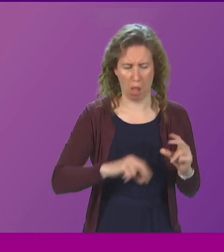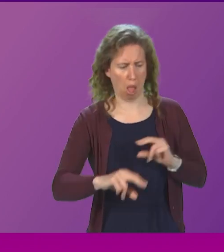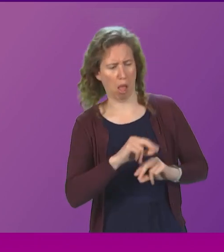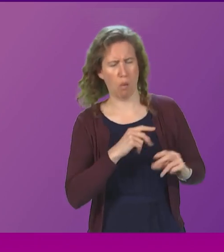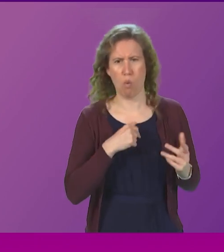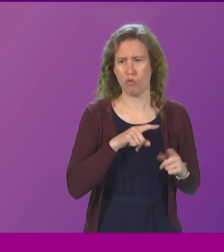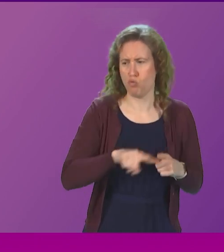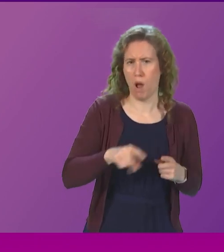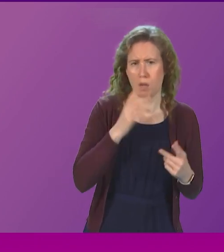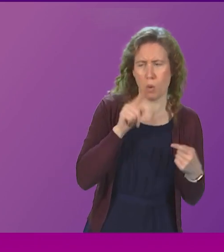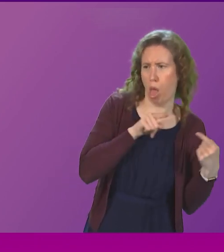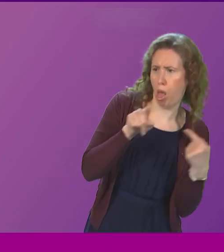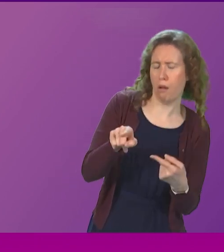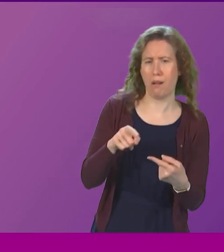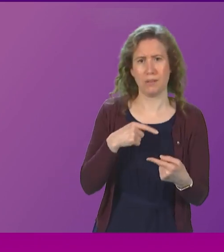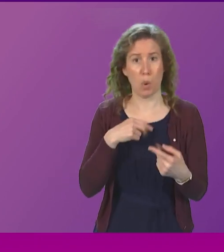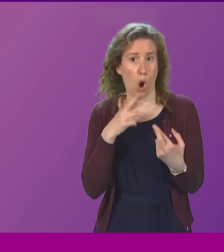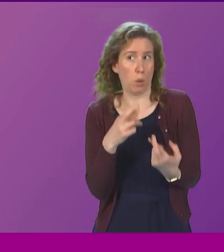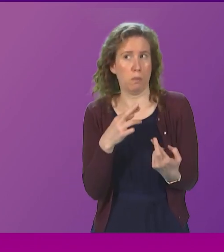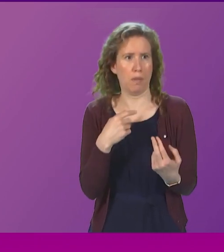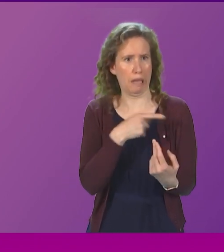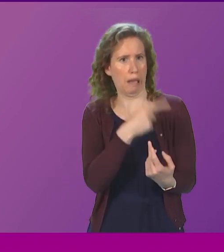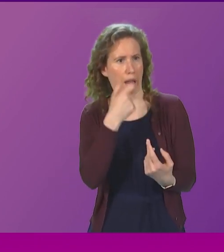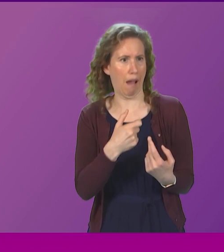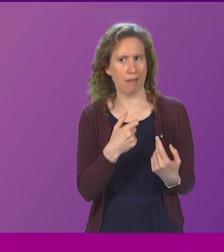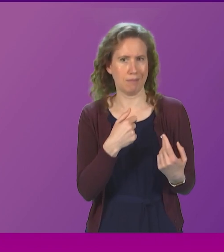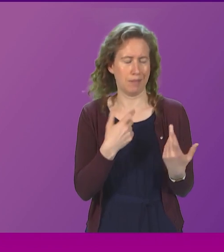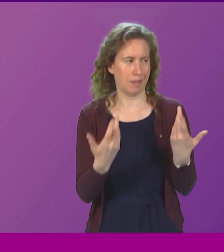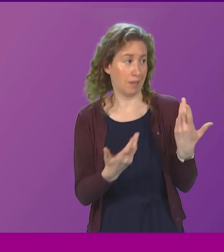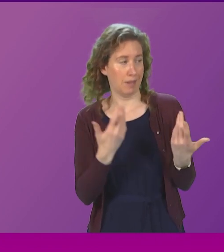can in the hope that things stick and on that sort of scattergun approach.